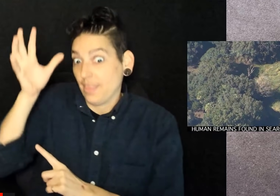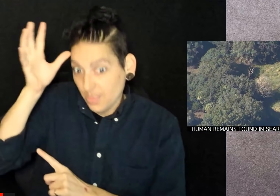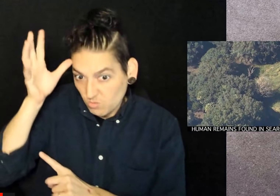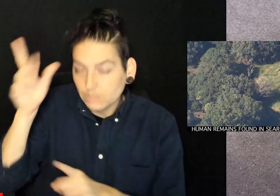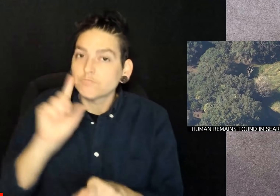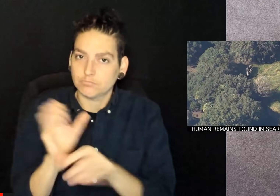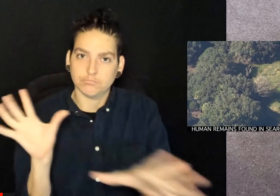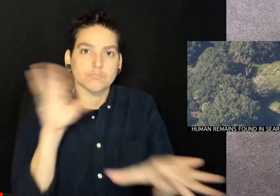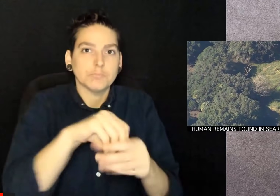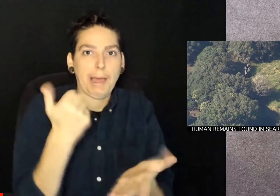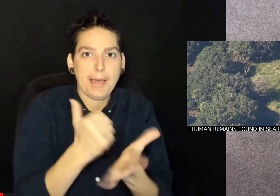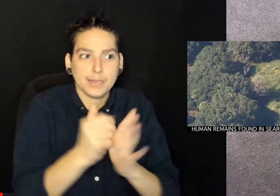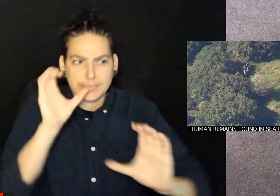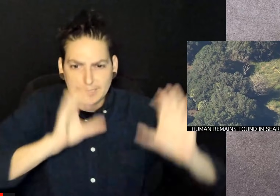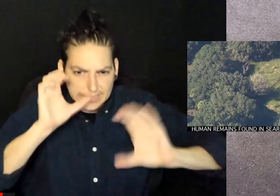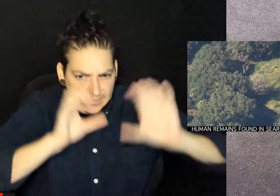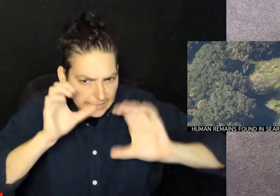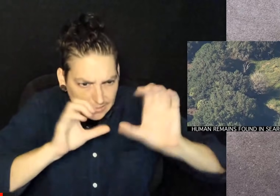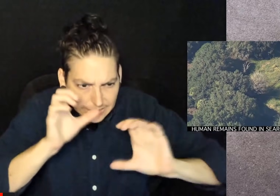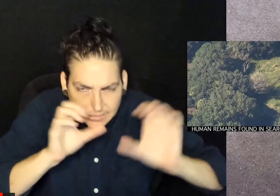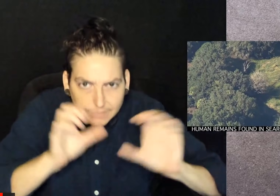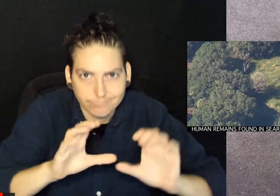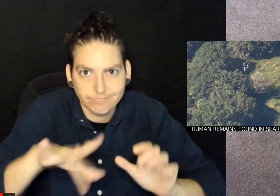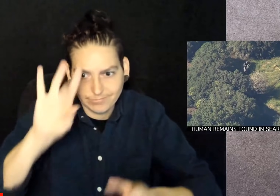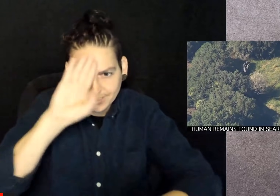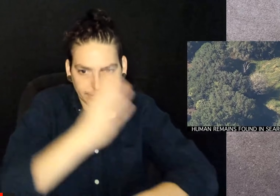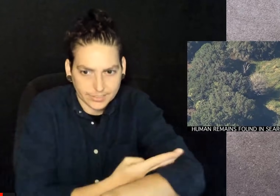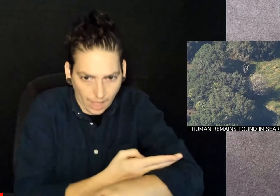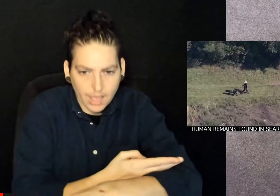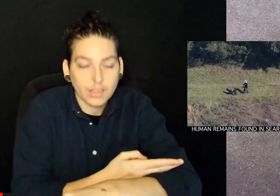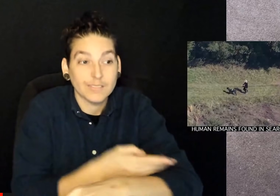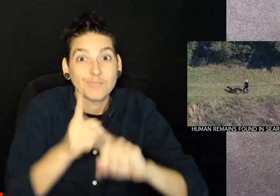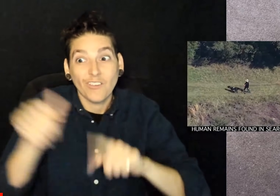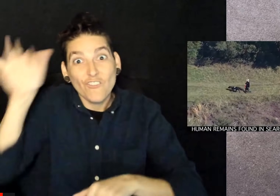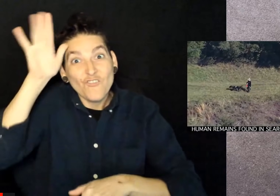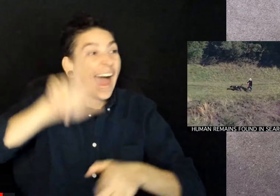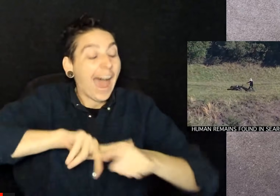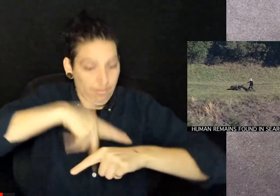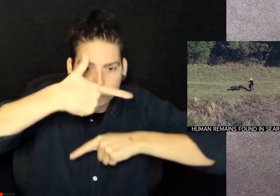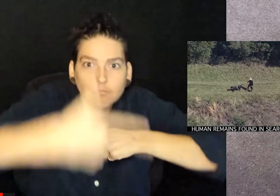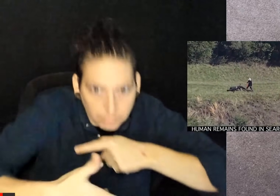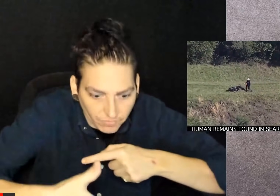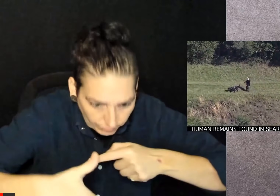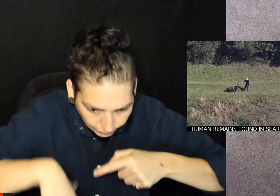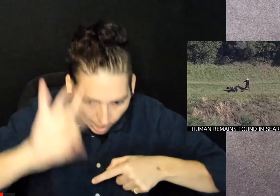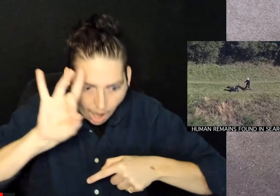parents were assisting in the search for their son and Laundrie's father stumbled upon some